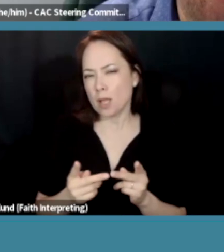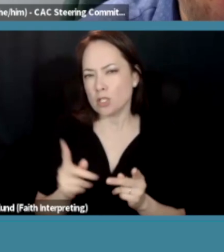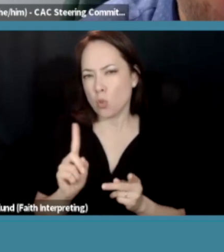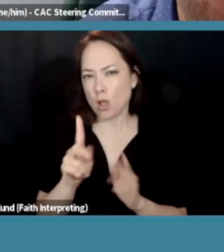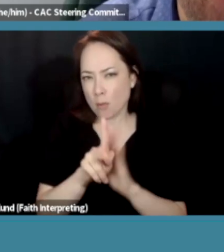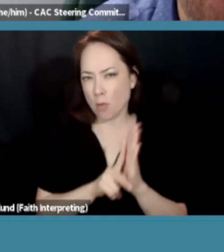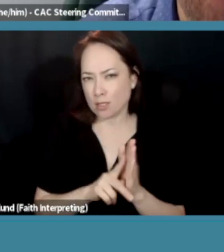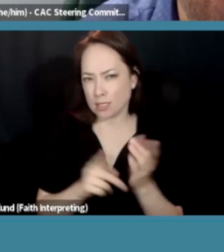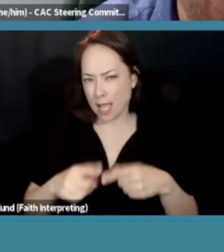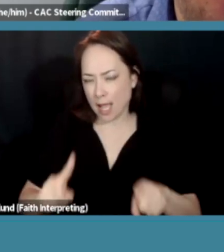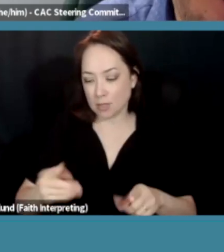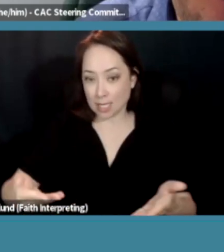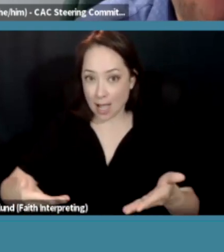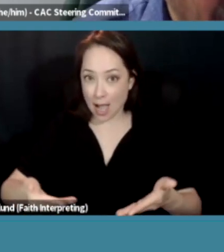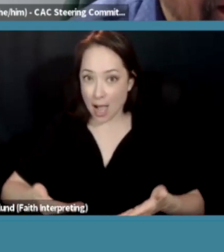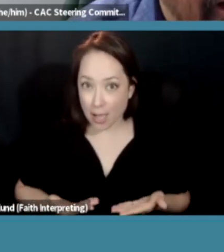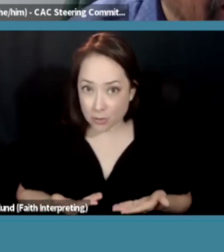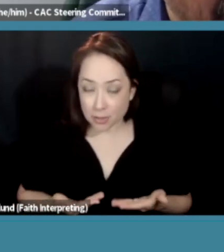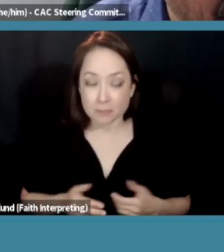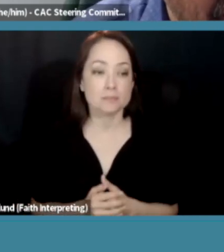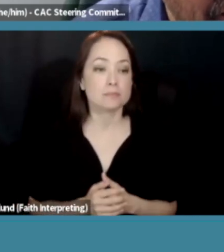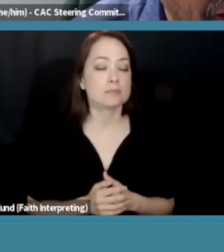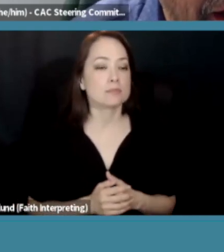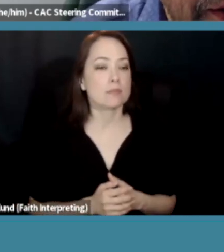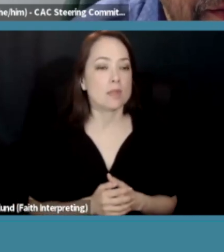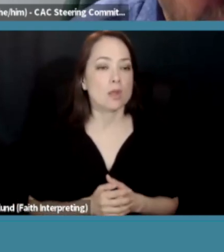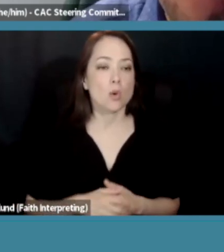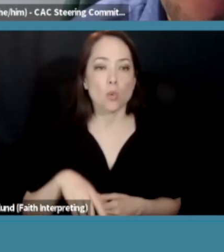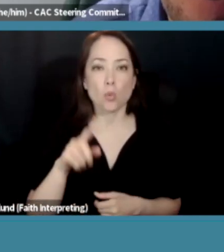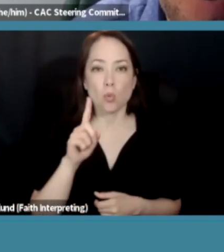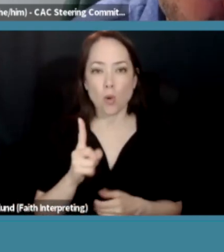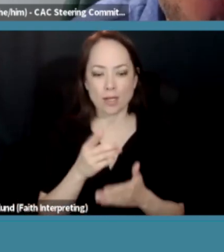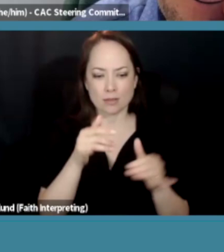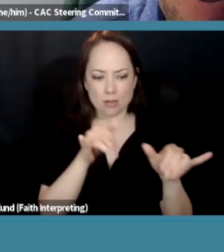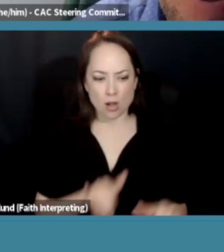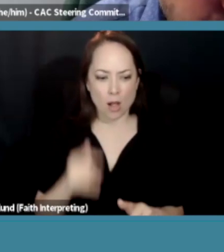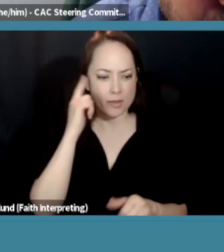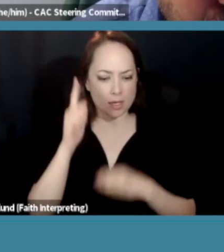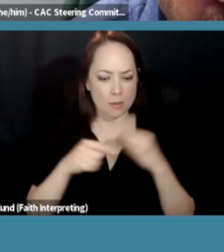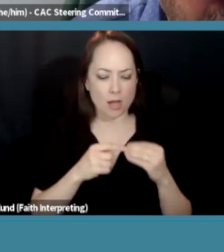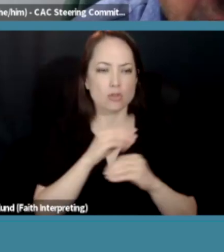is in hiring practices. One of the common things we think of is no undue burden in job requirements.